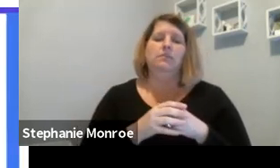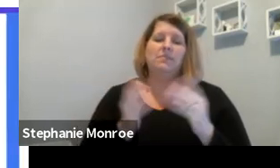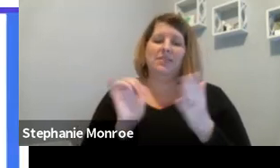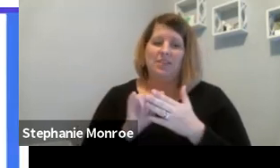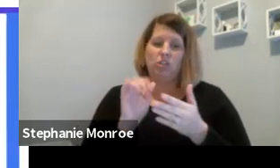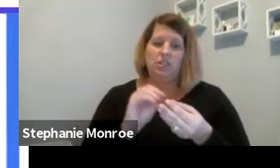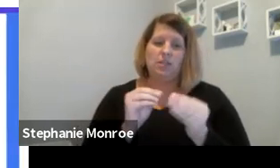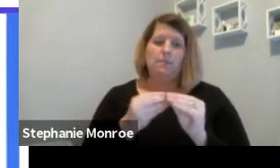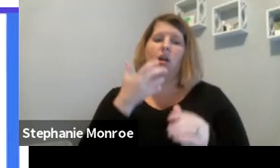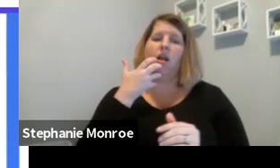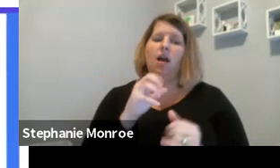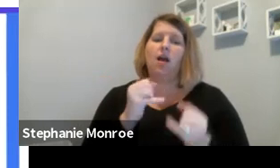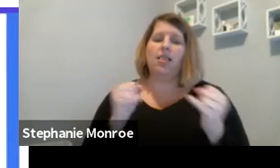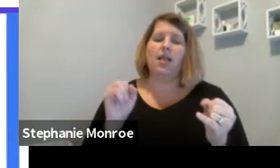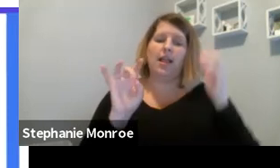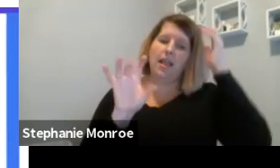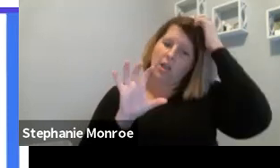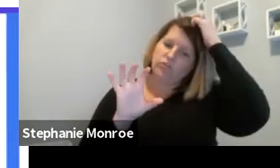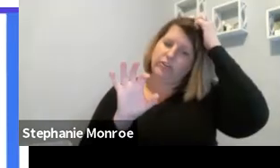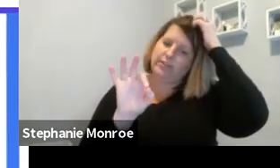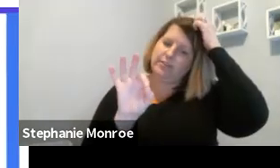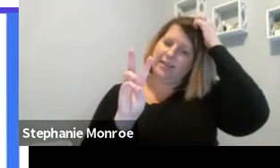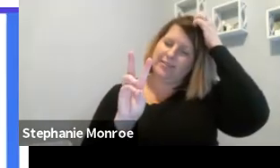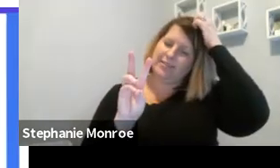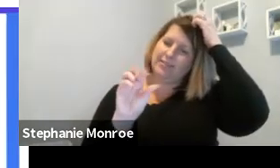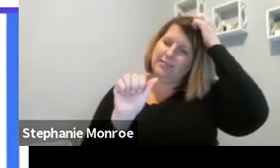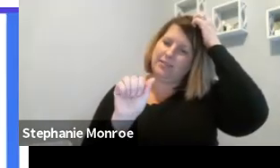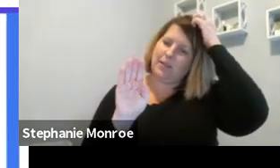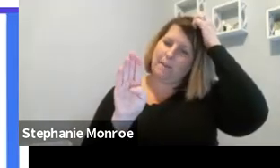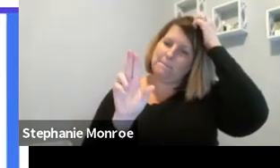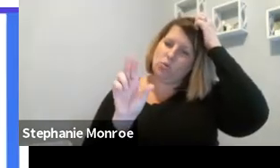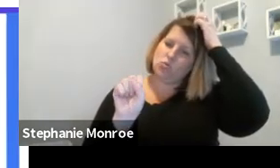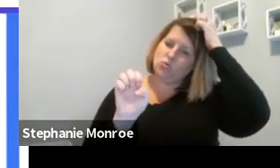The hotline number is 1-800-96-ABUSE.